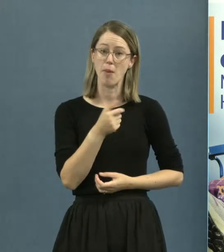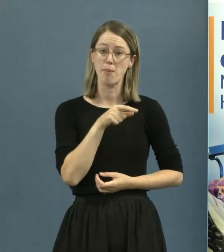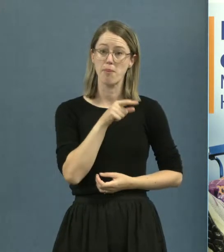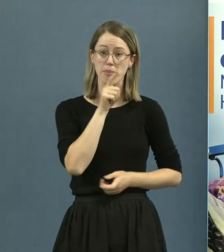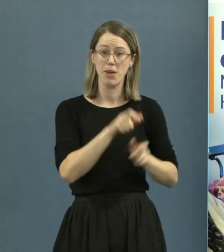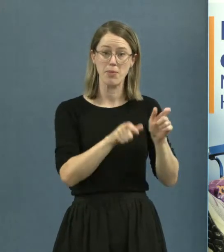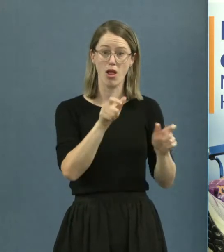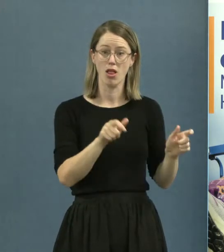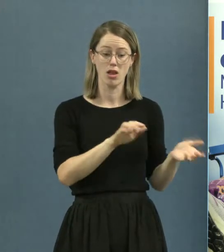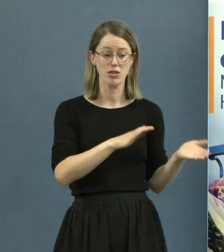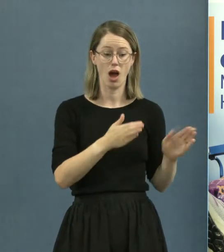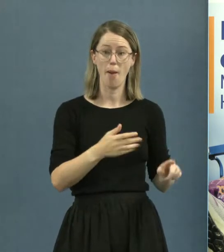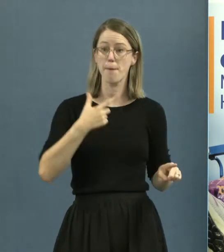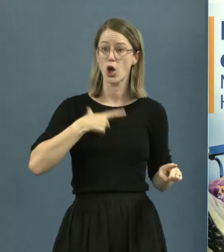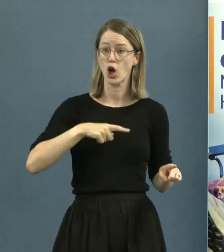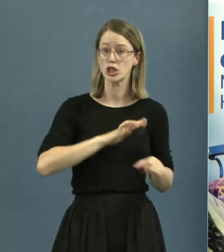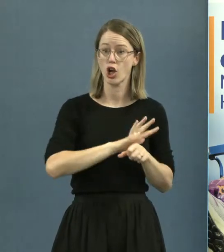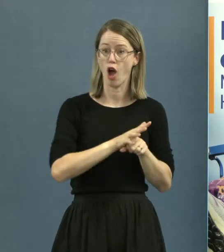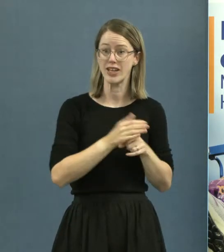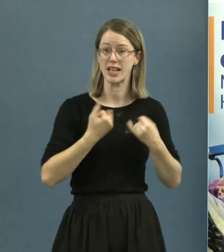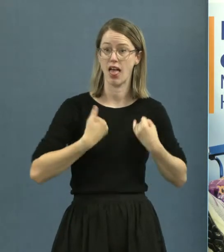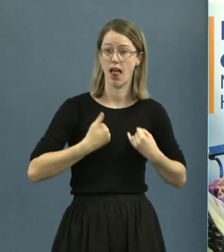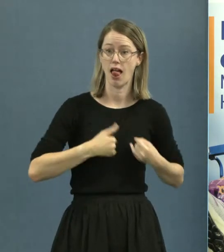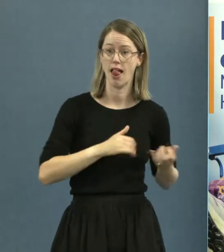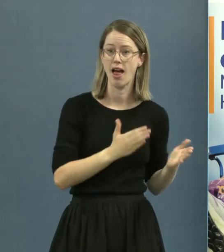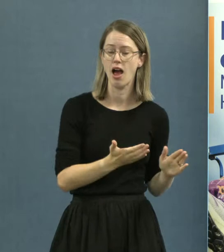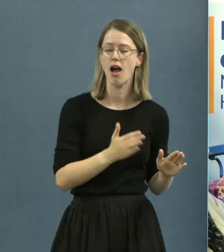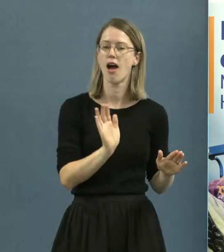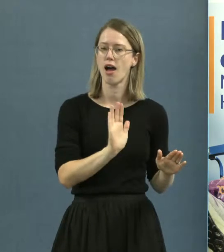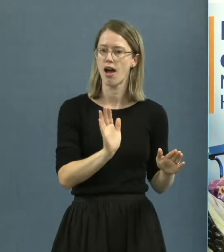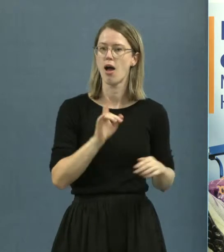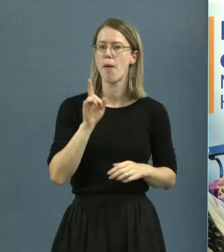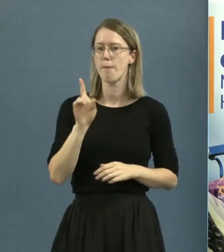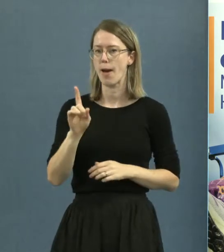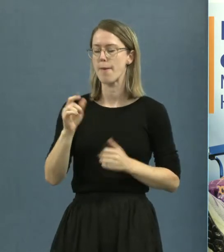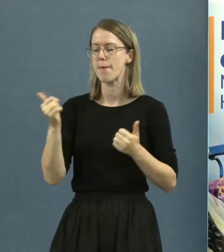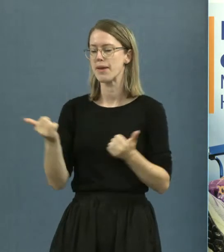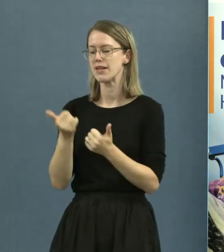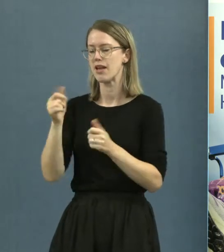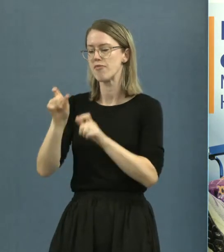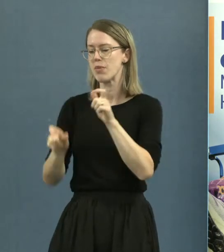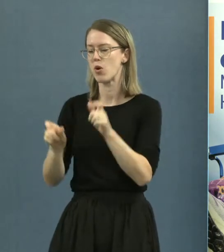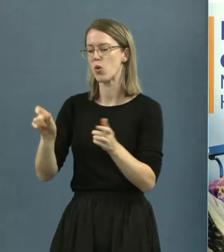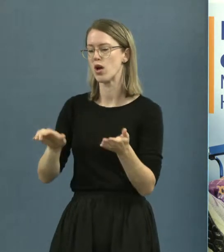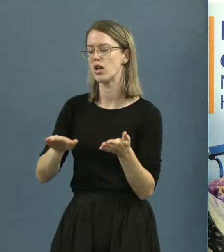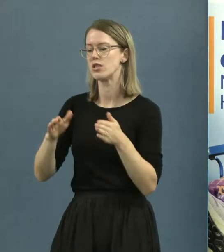caused directly by COVID-19. However, we are seeing many